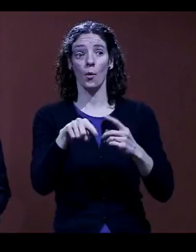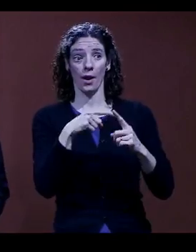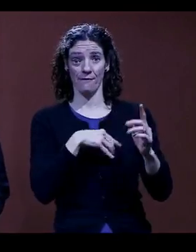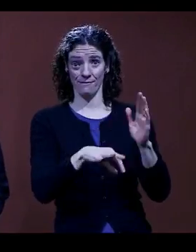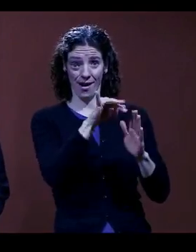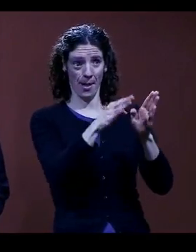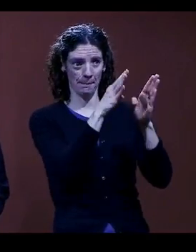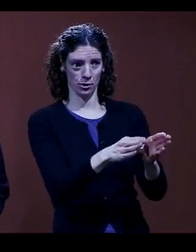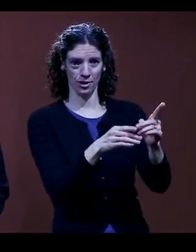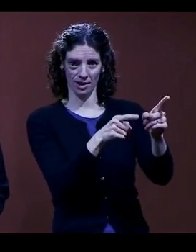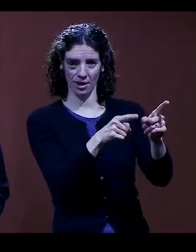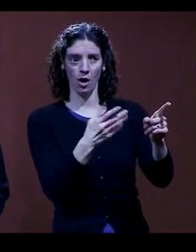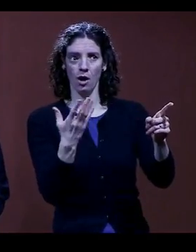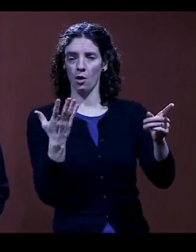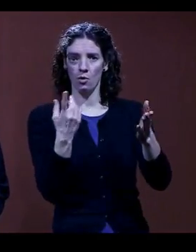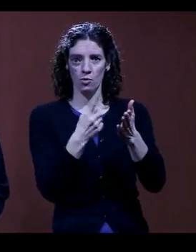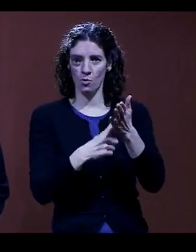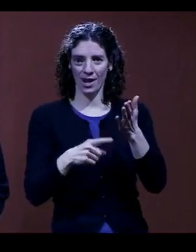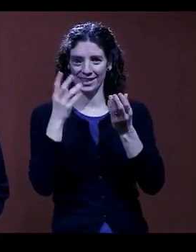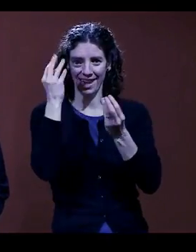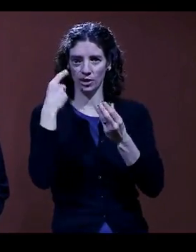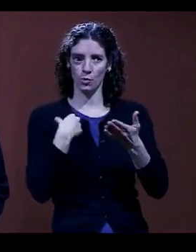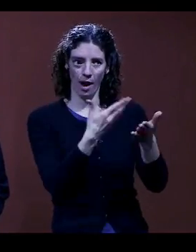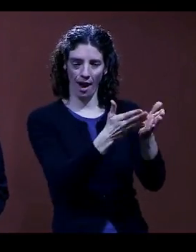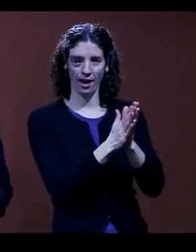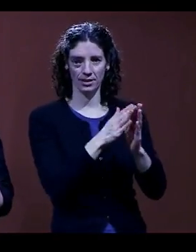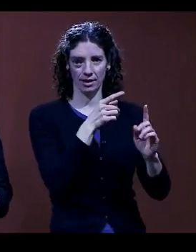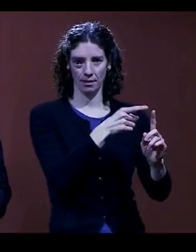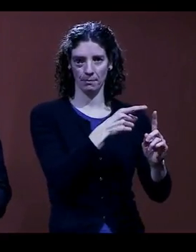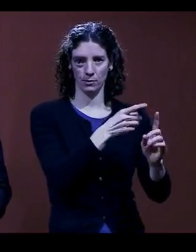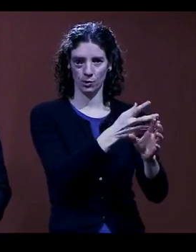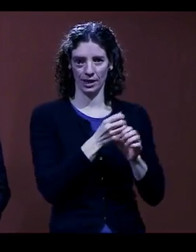So once you find the person that has access to the data,